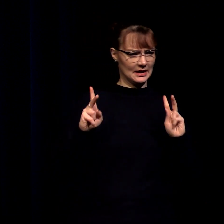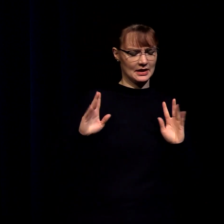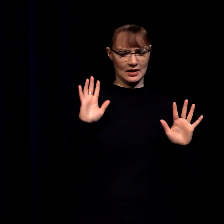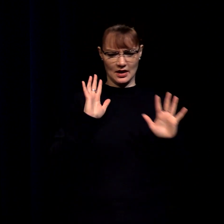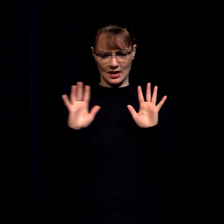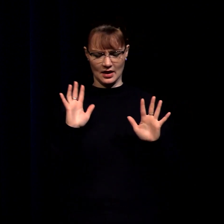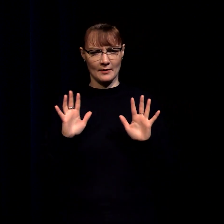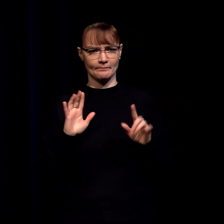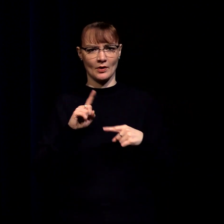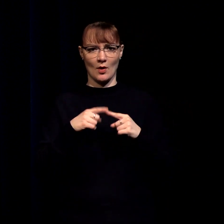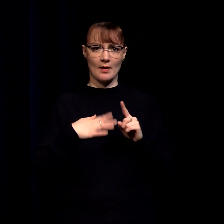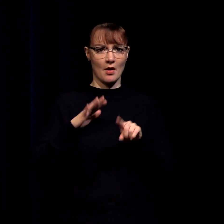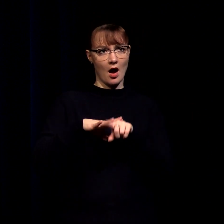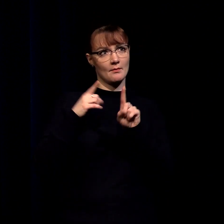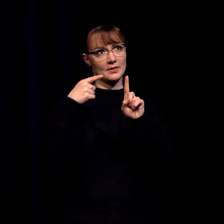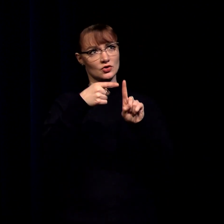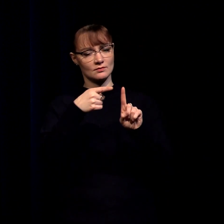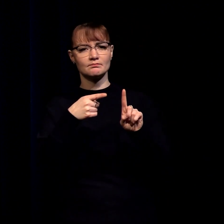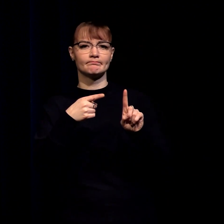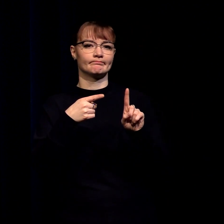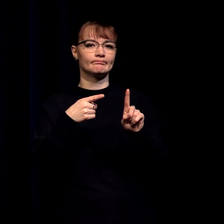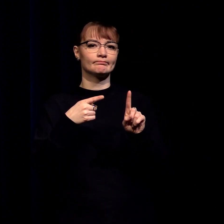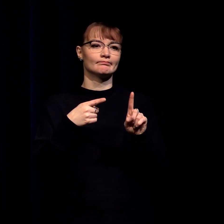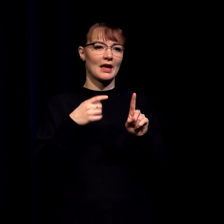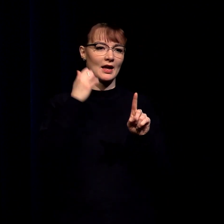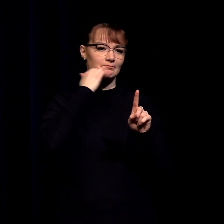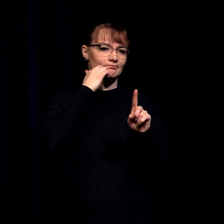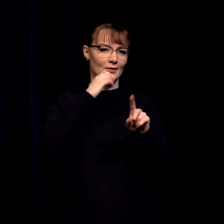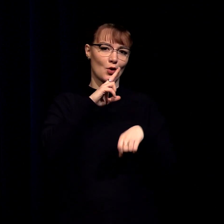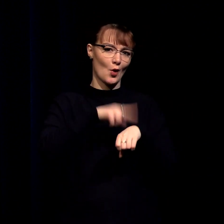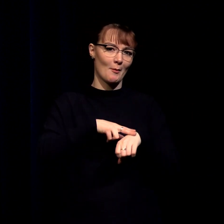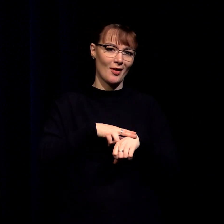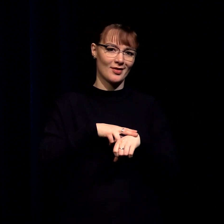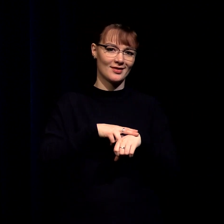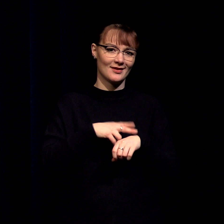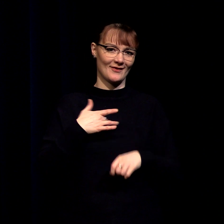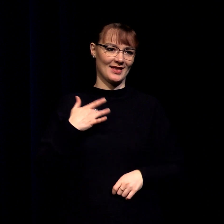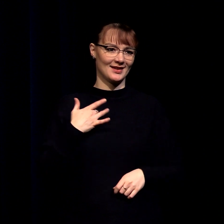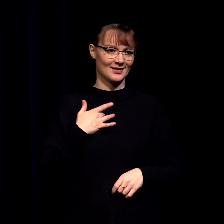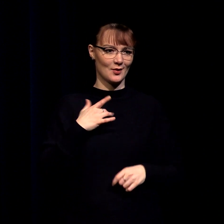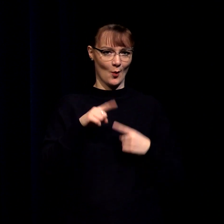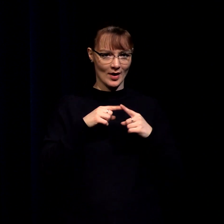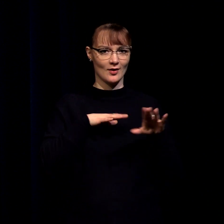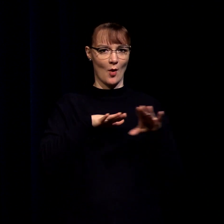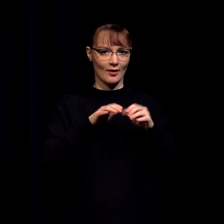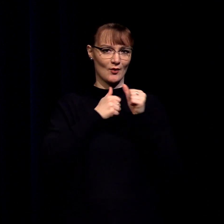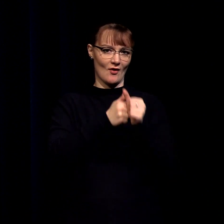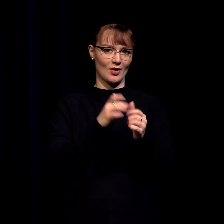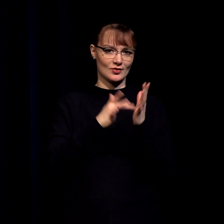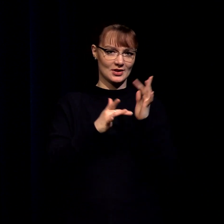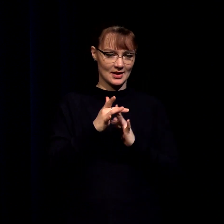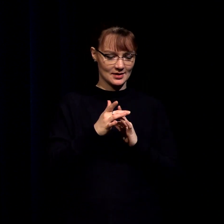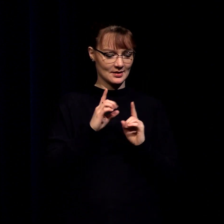mission is actually a pretty normal feeling. For those that walked with Jesus, this is what they experience all the time,